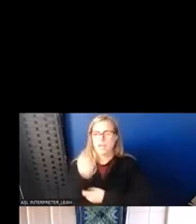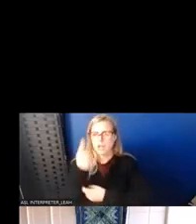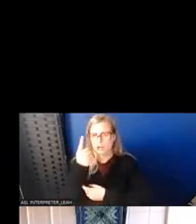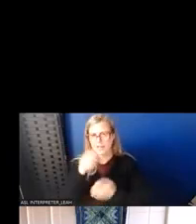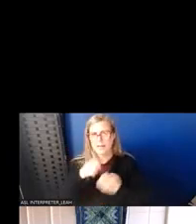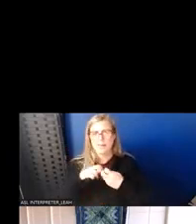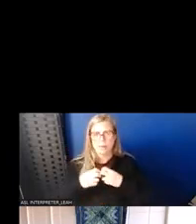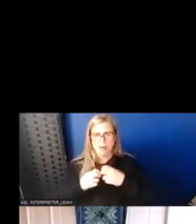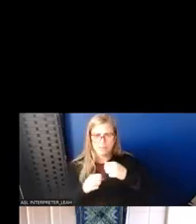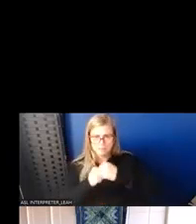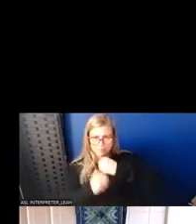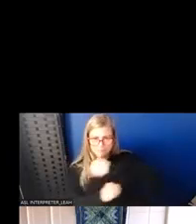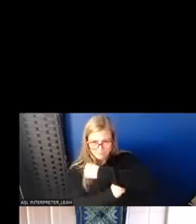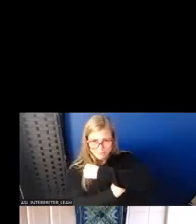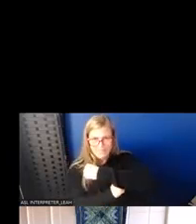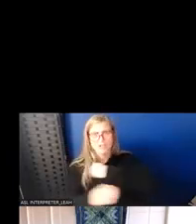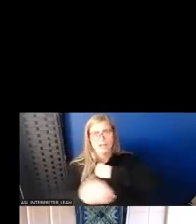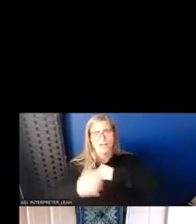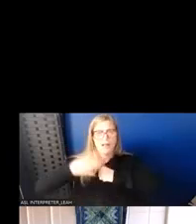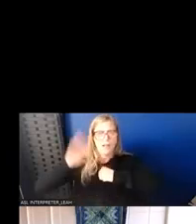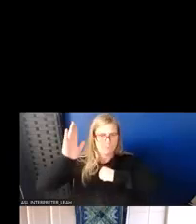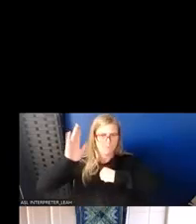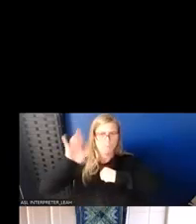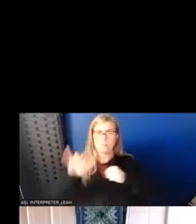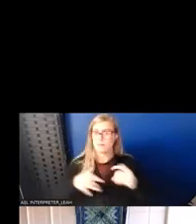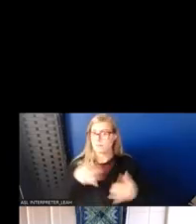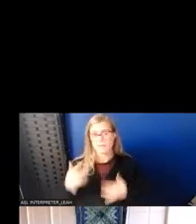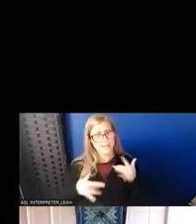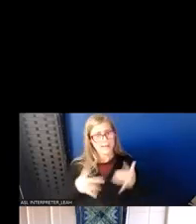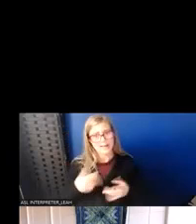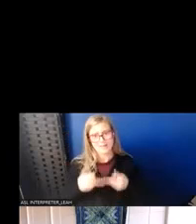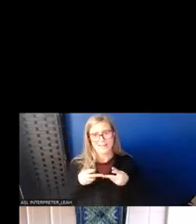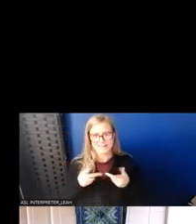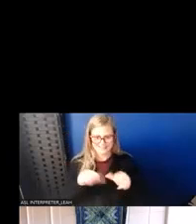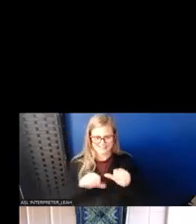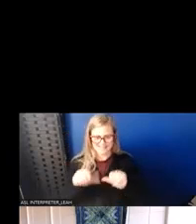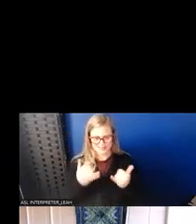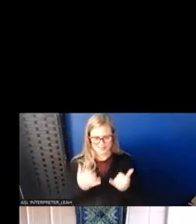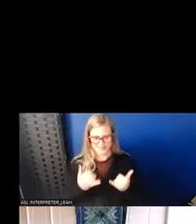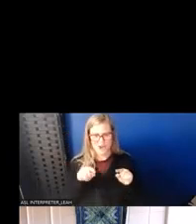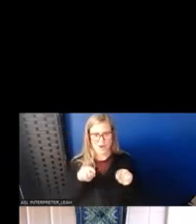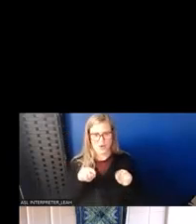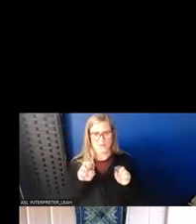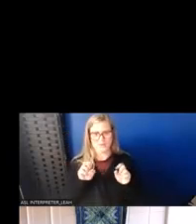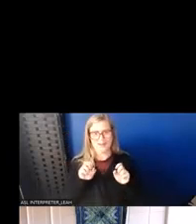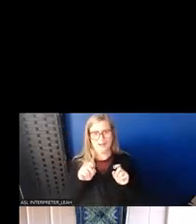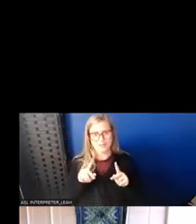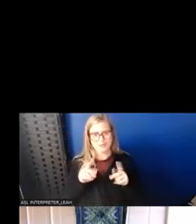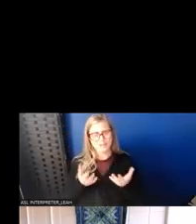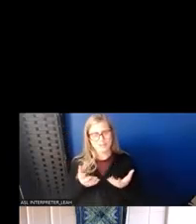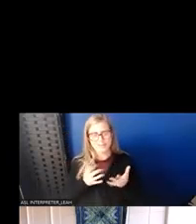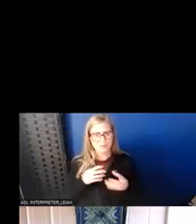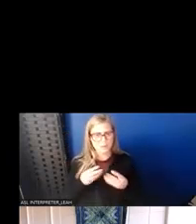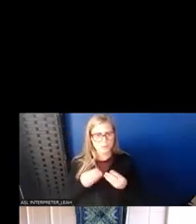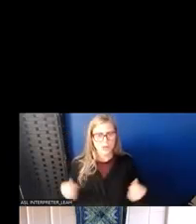And so this is the exciting space that we're in in science right now, is this opportunity to solve complicated problems.